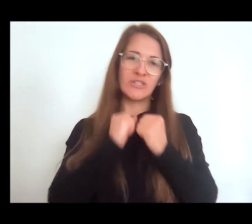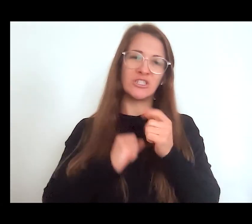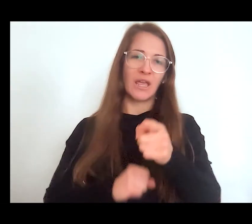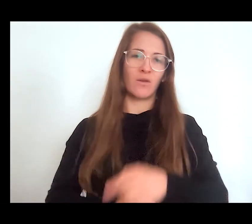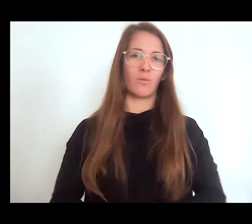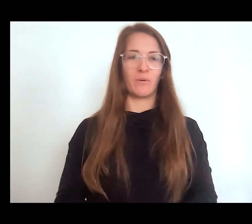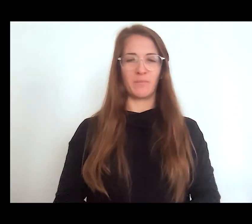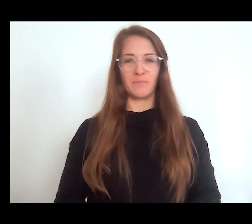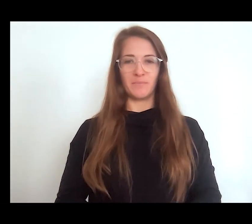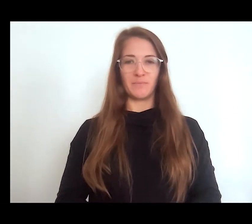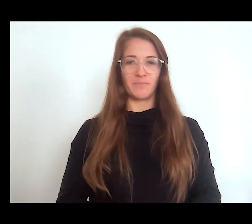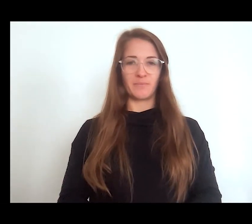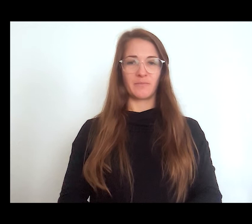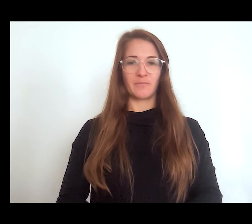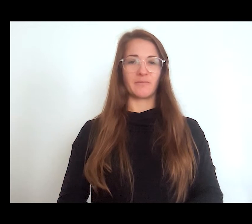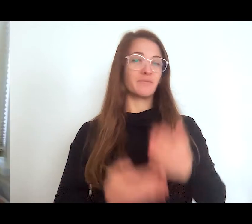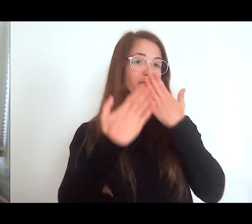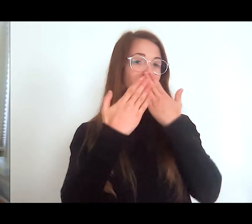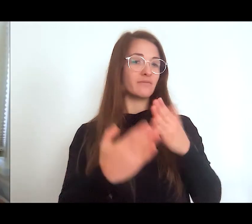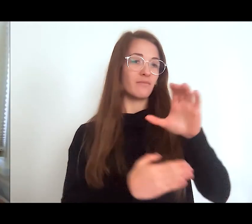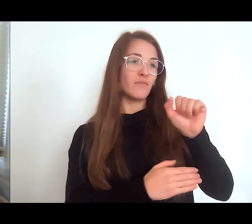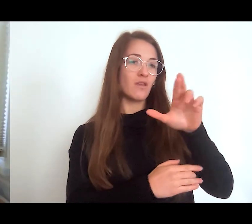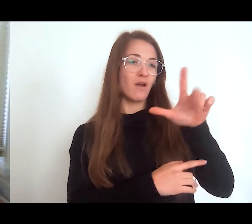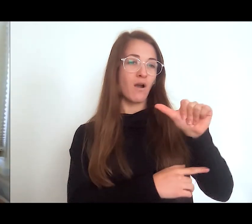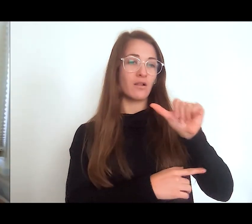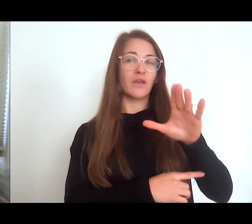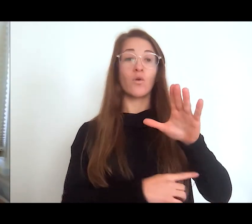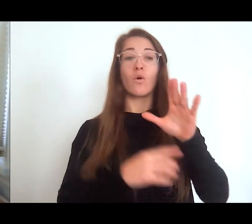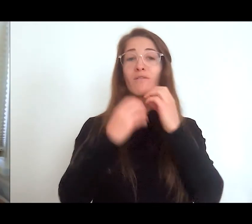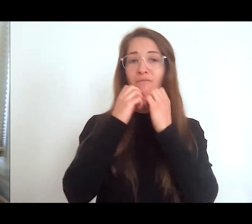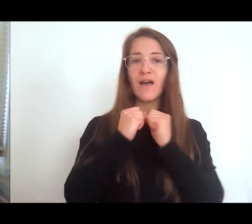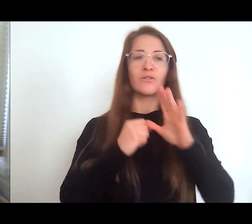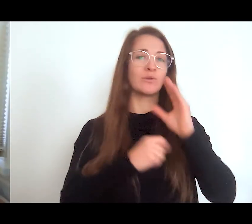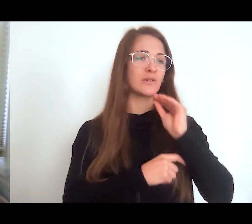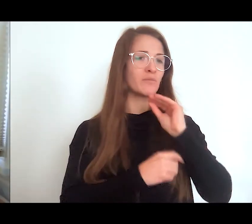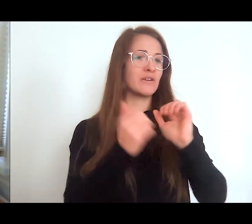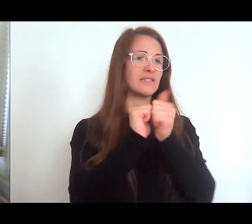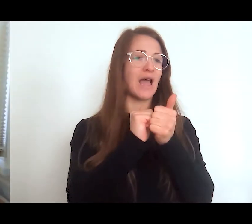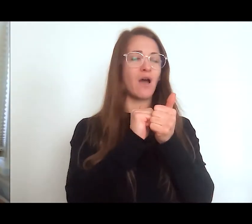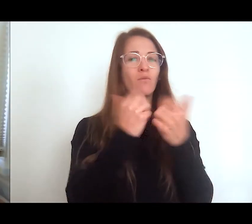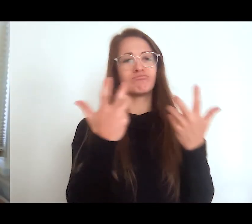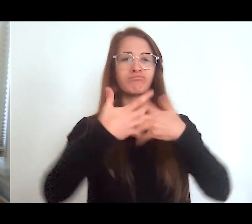KNOW THAT YOU ARE APPRECIATED. THANK YOU. CARLA, YOUR VALUES AND